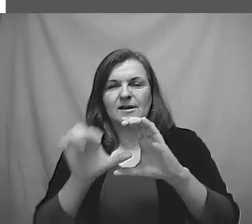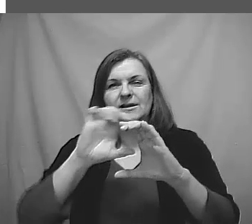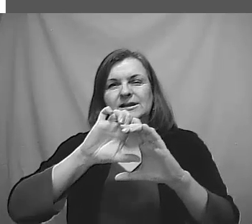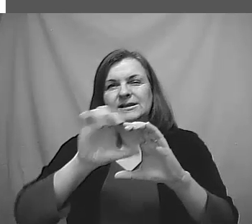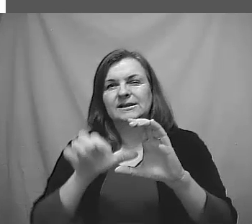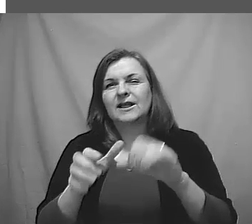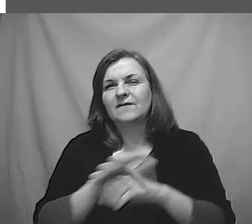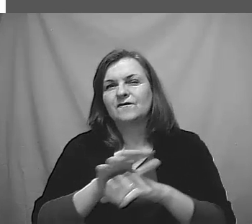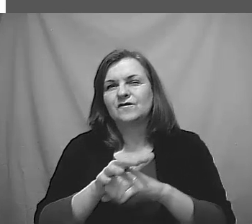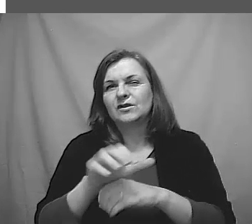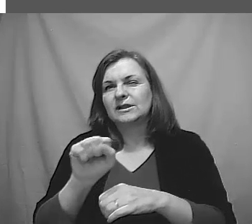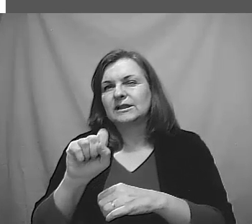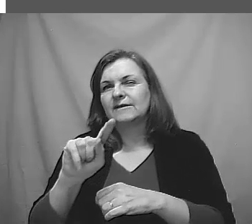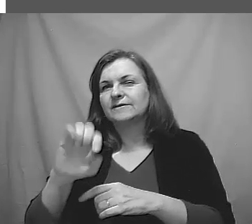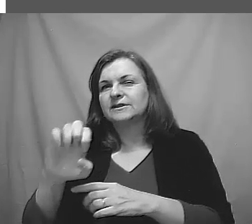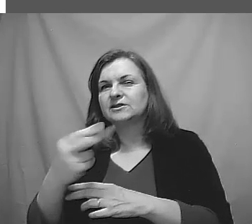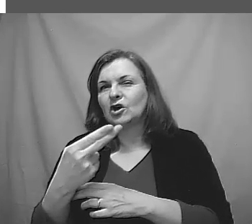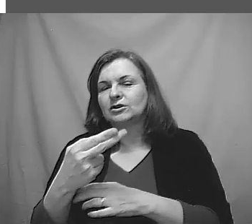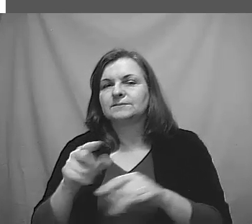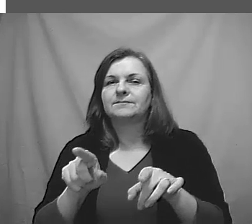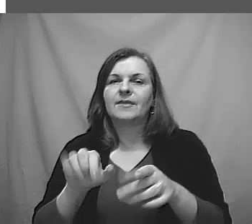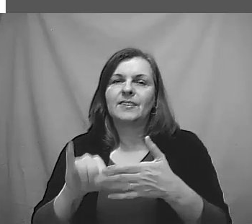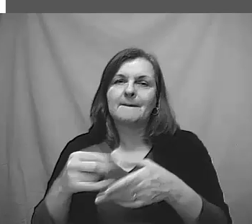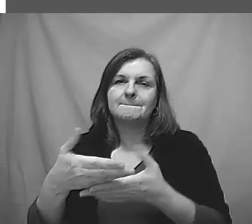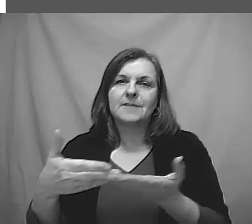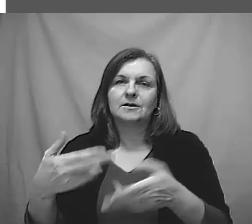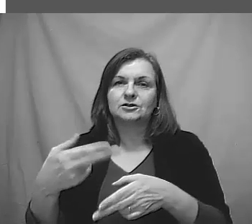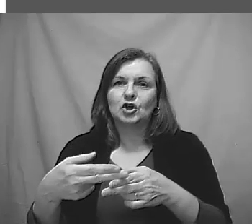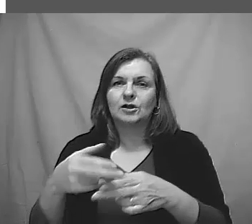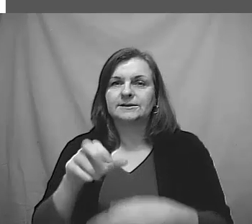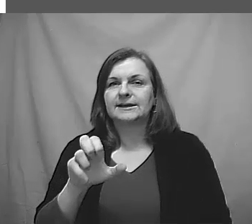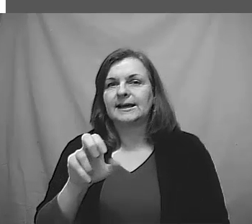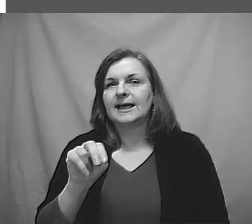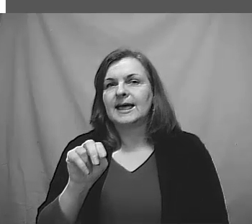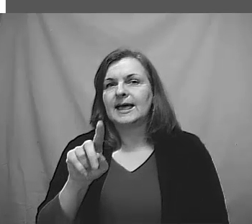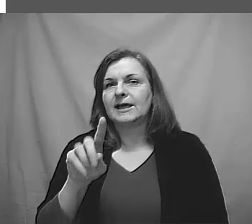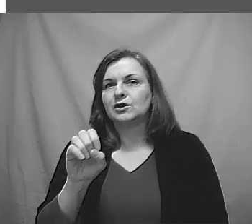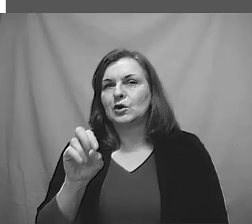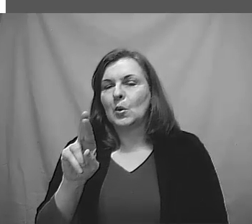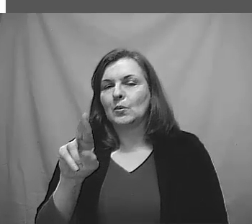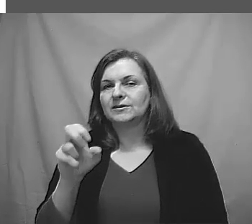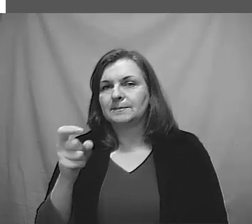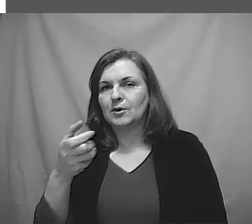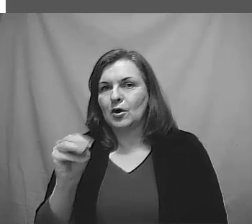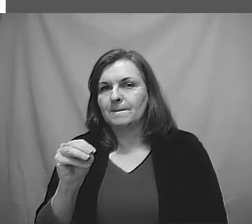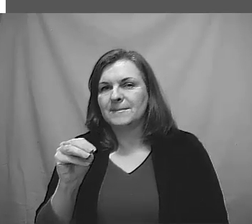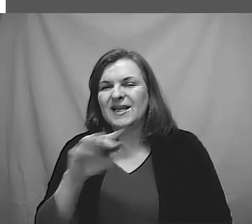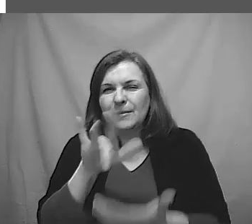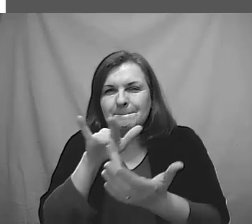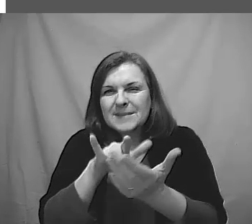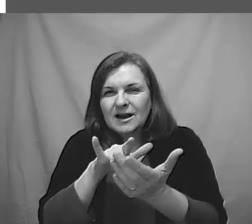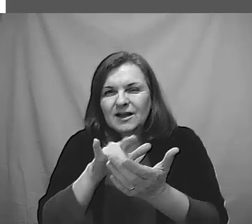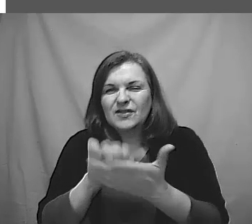it has a very starchy center right?? this is something we refer to as the endosperm and then there's a little crunchy bits that kind of